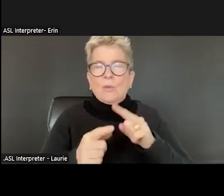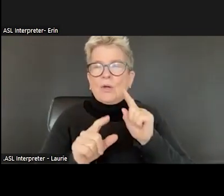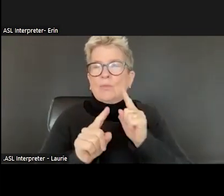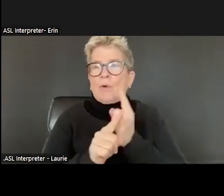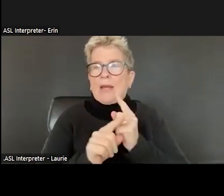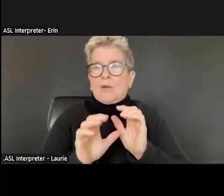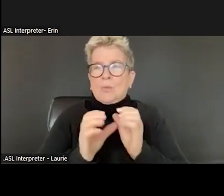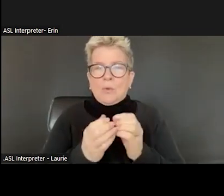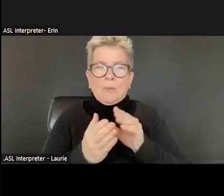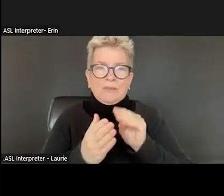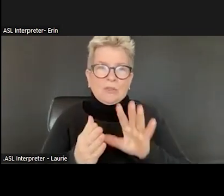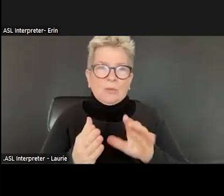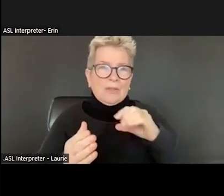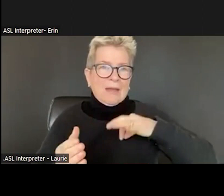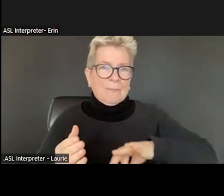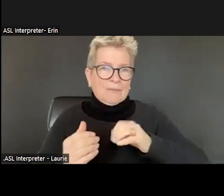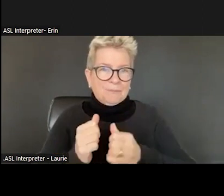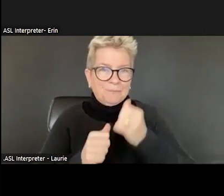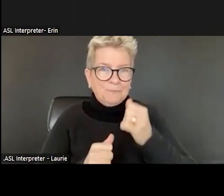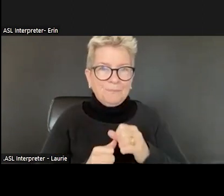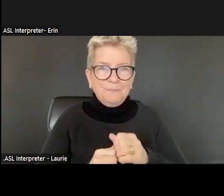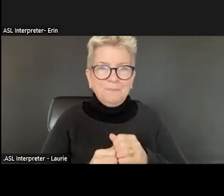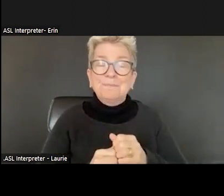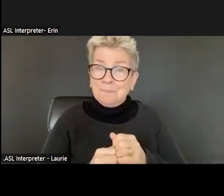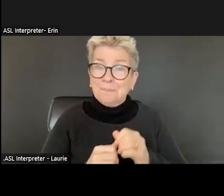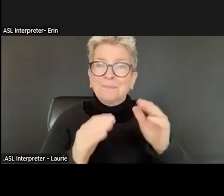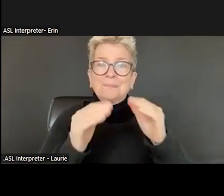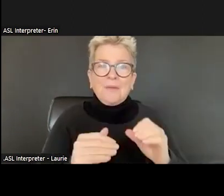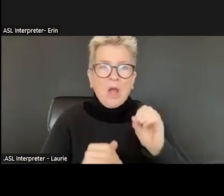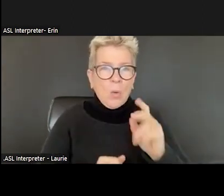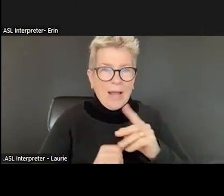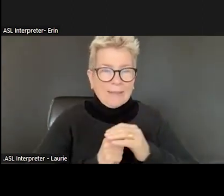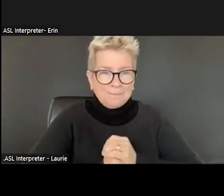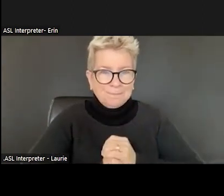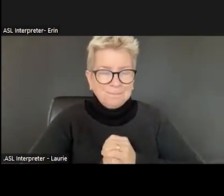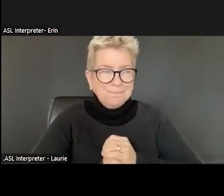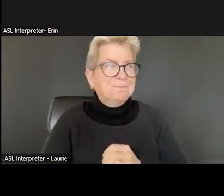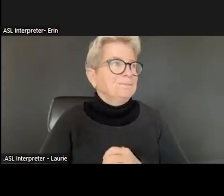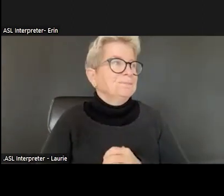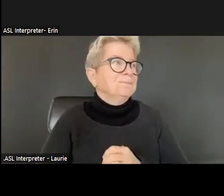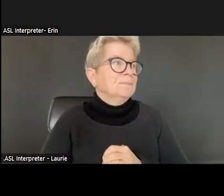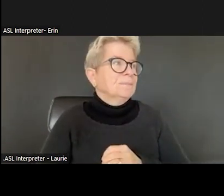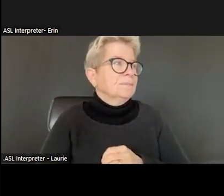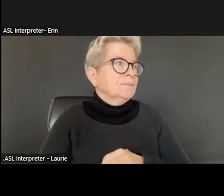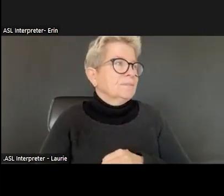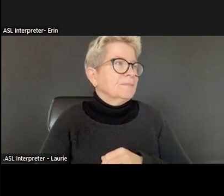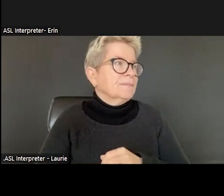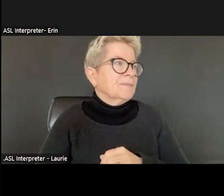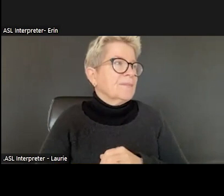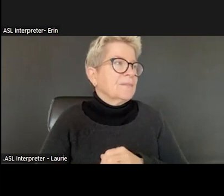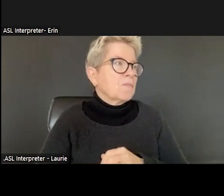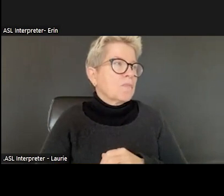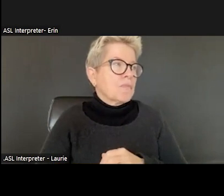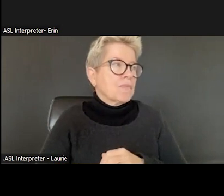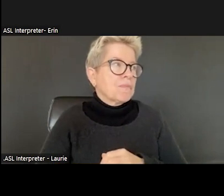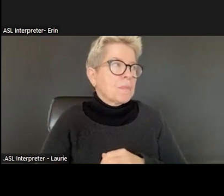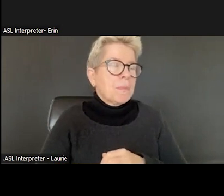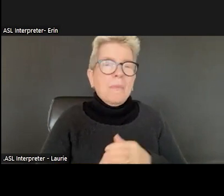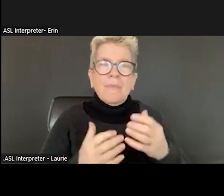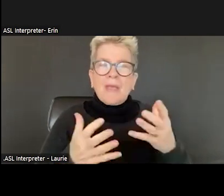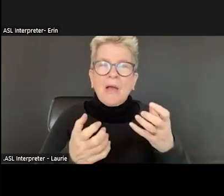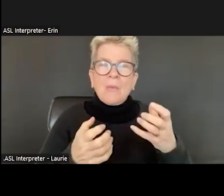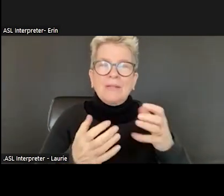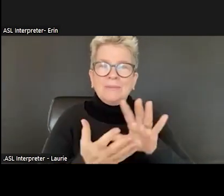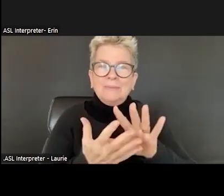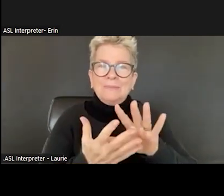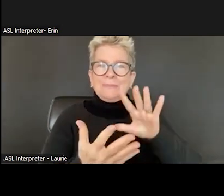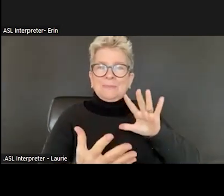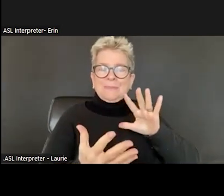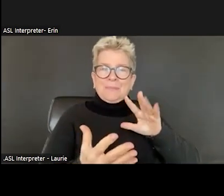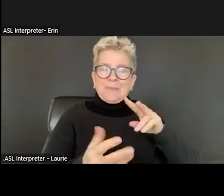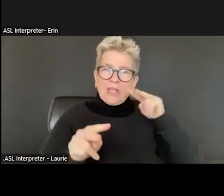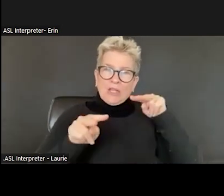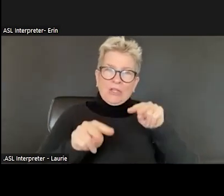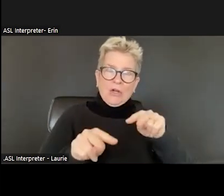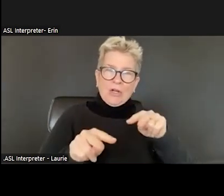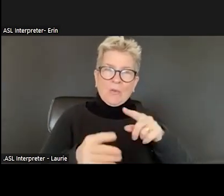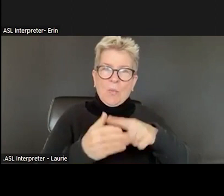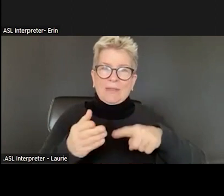Okay so I want to uh take a step back and say let's just look at what's happening in local